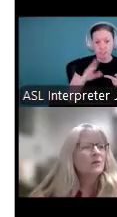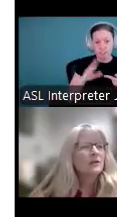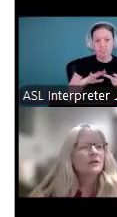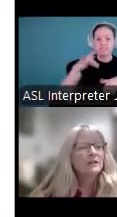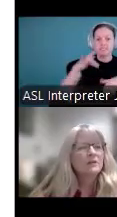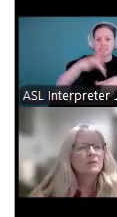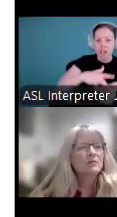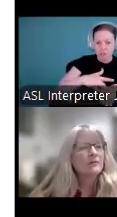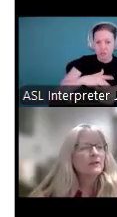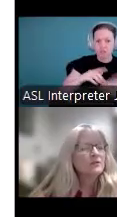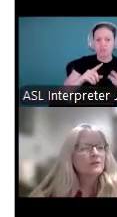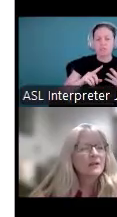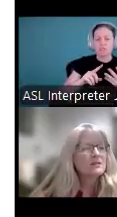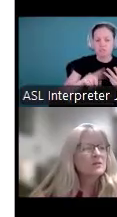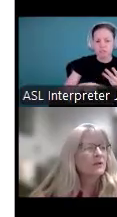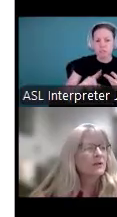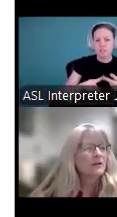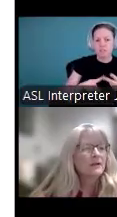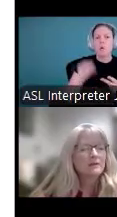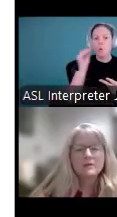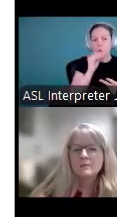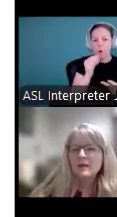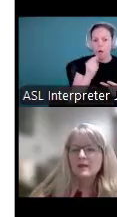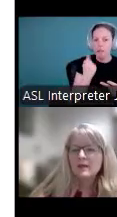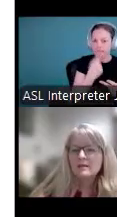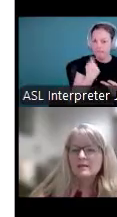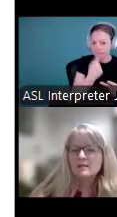oral, and olfactory. So we're going to kind of combine that